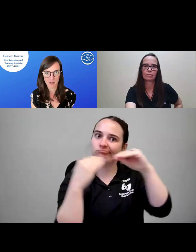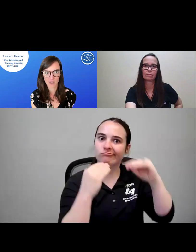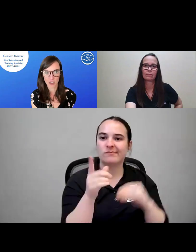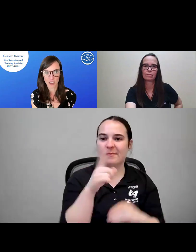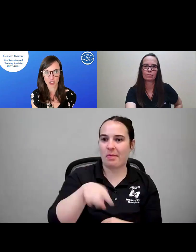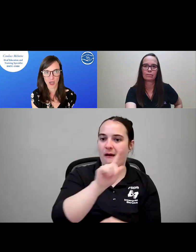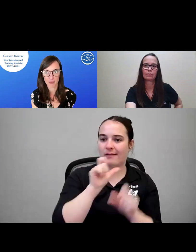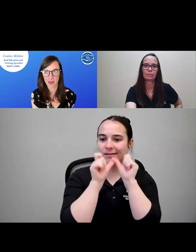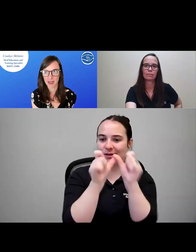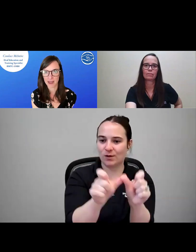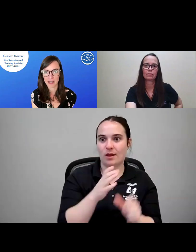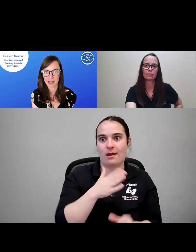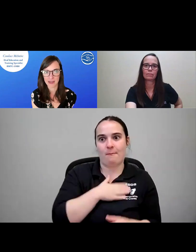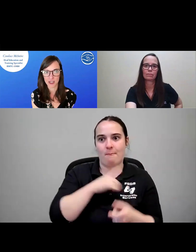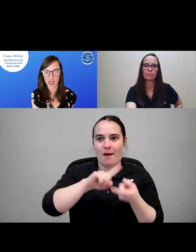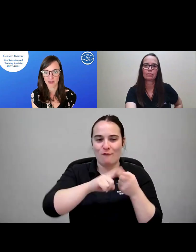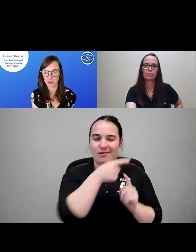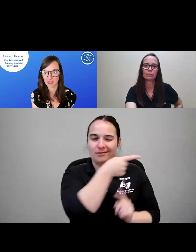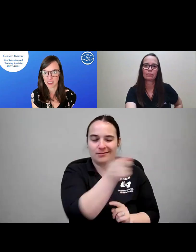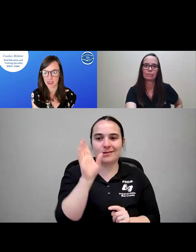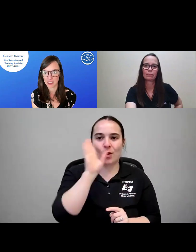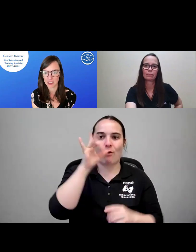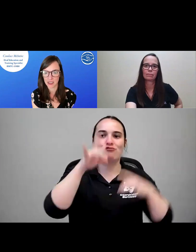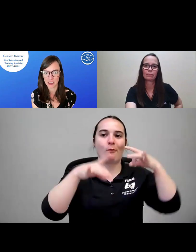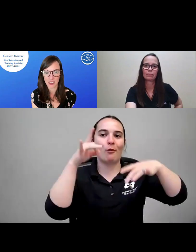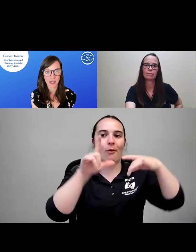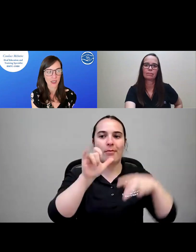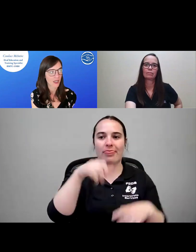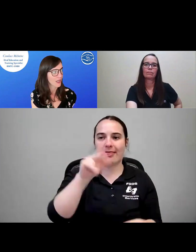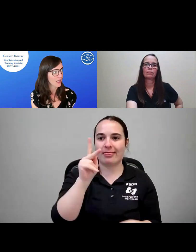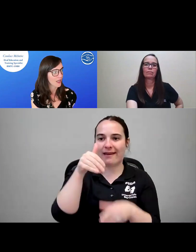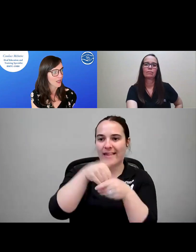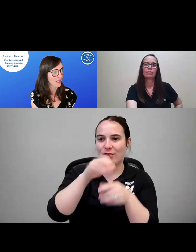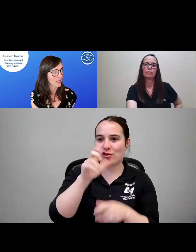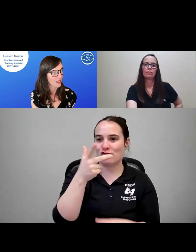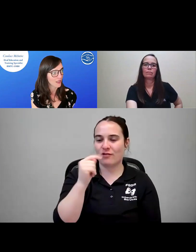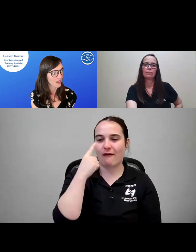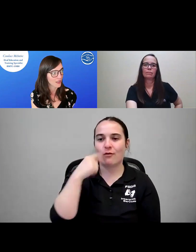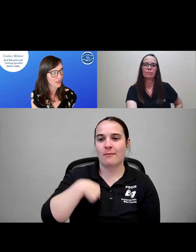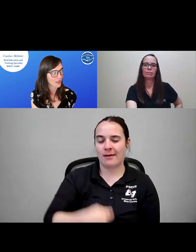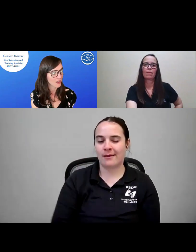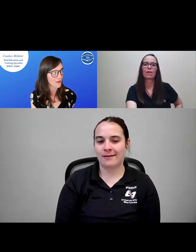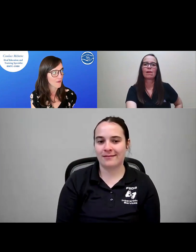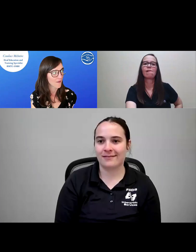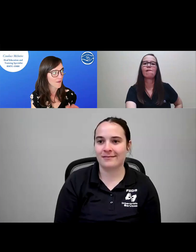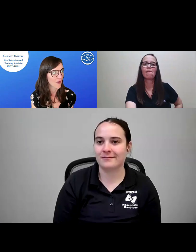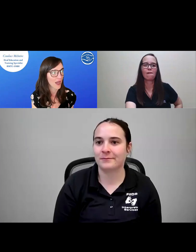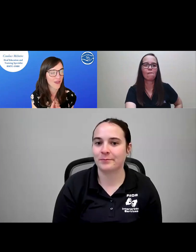and my friends are going to drop that link in the chat for me